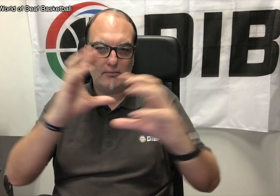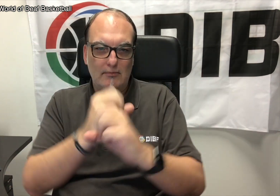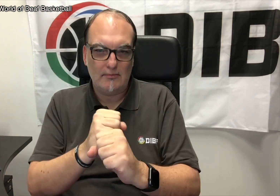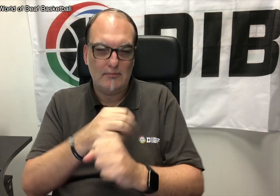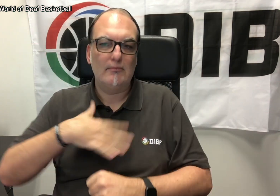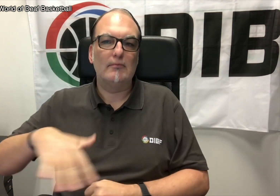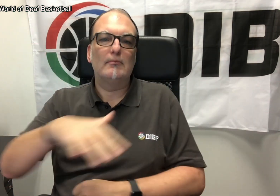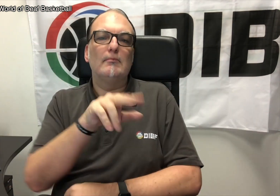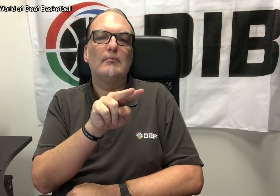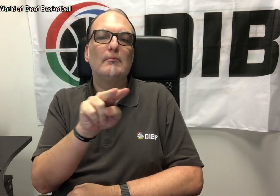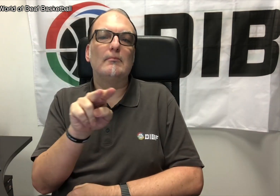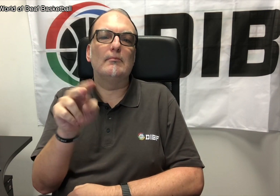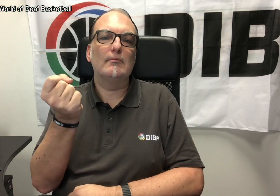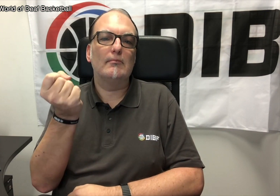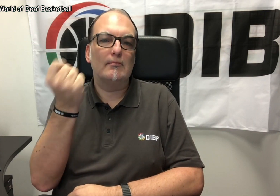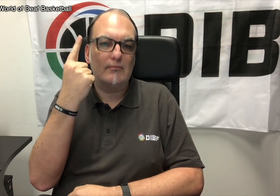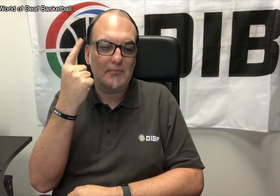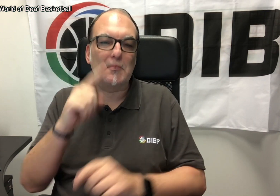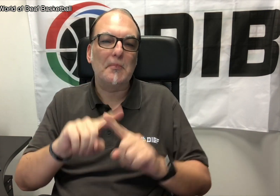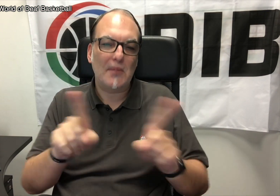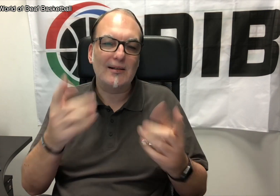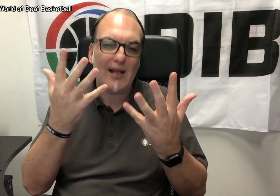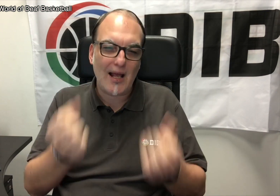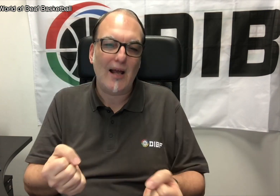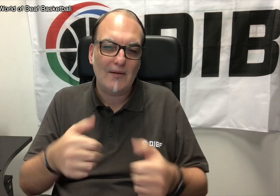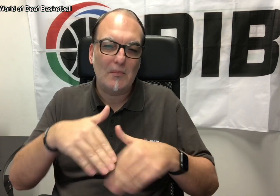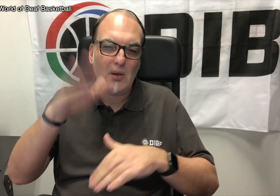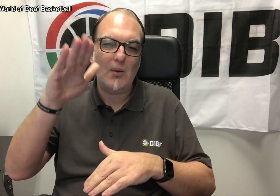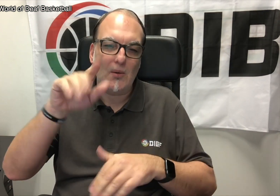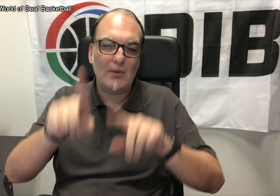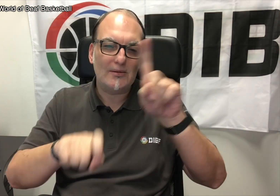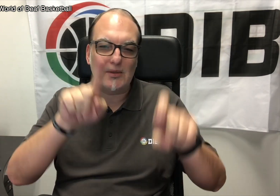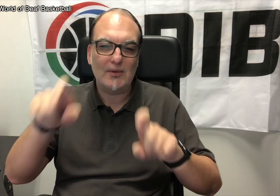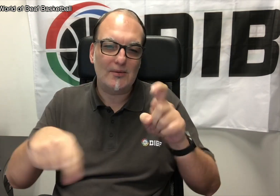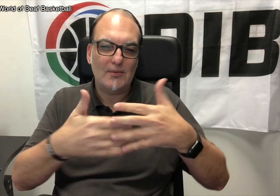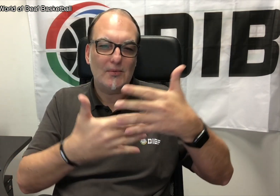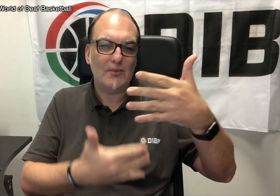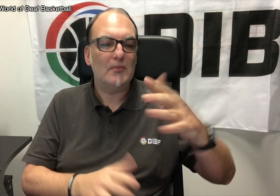Delegates began to get an understanding but had more questions.